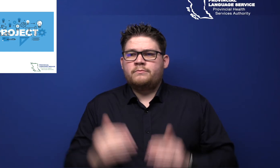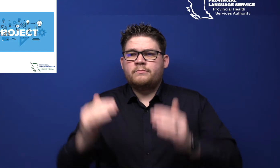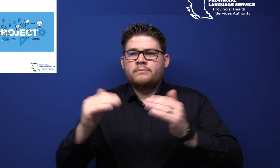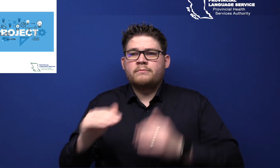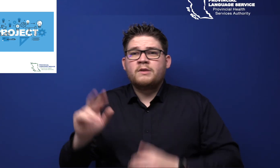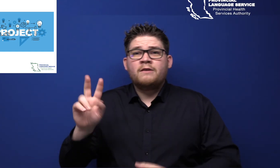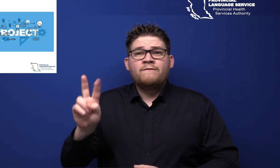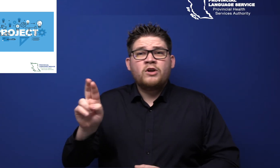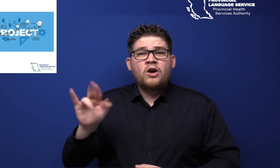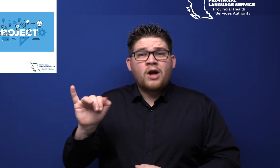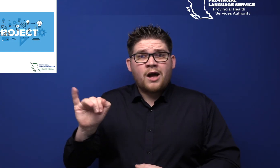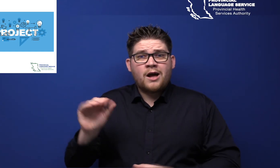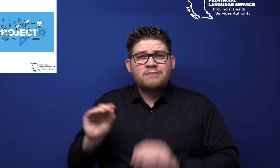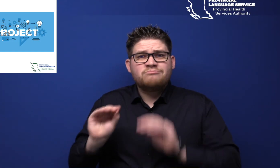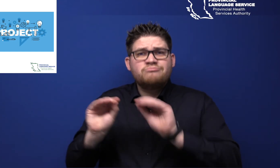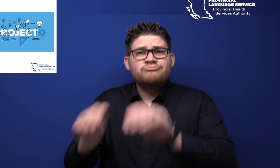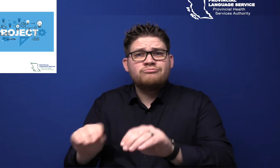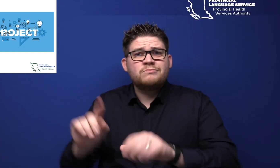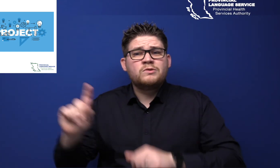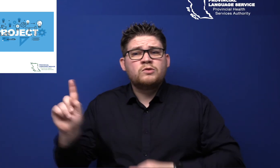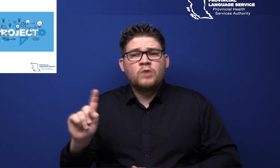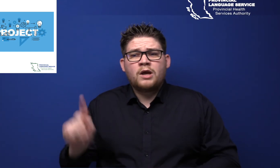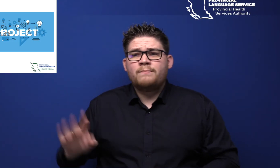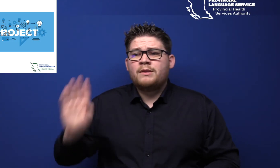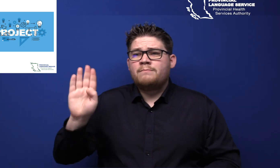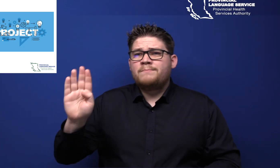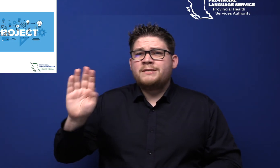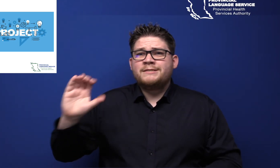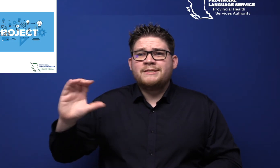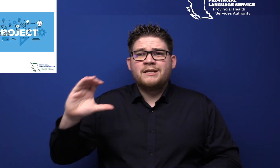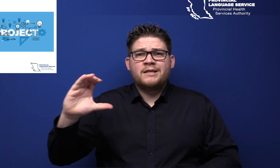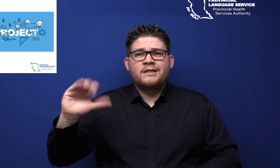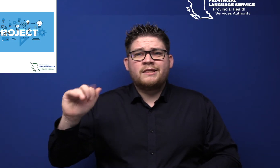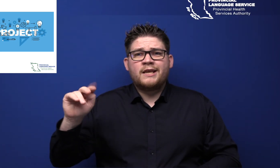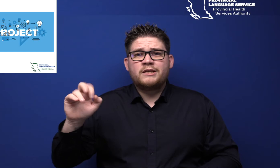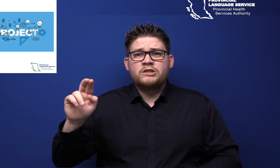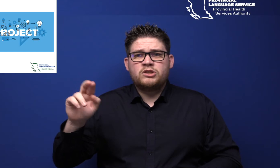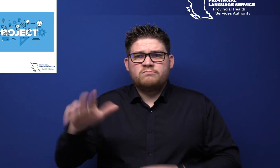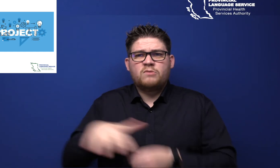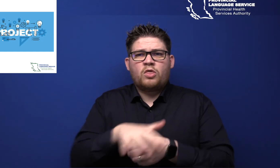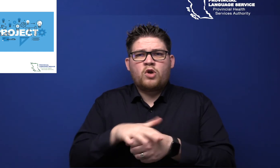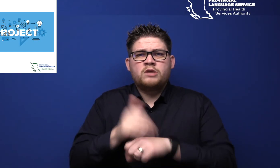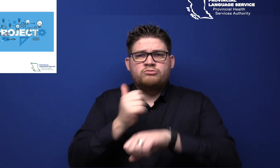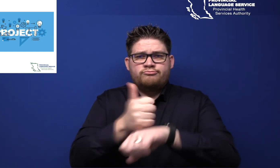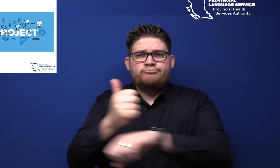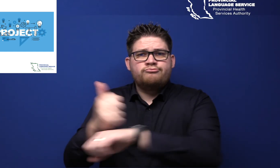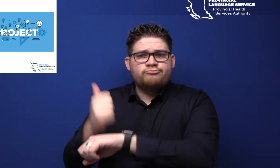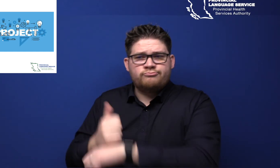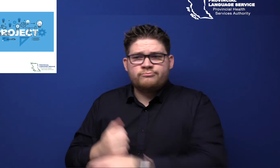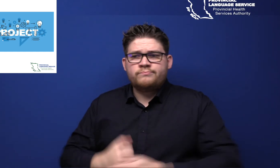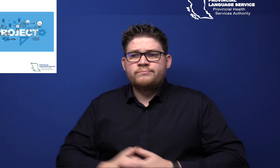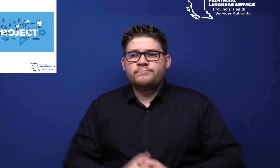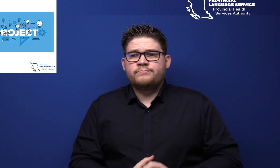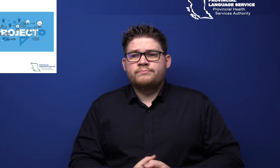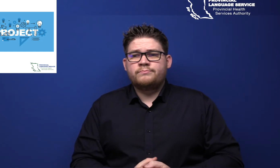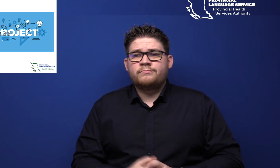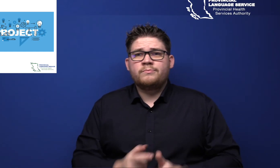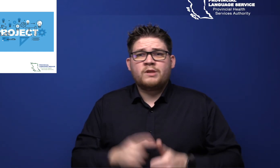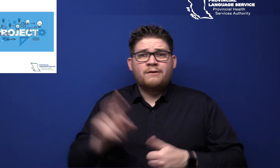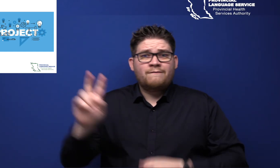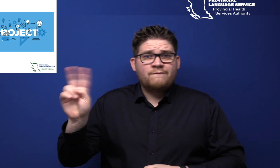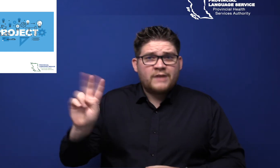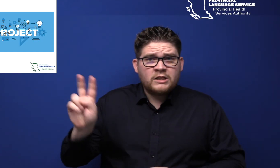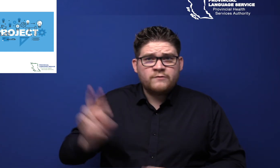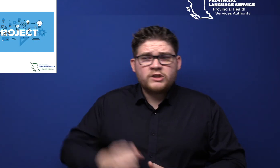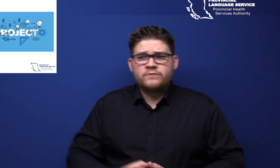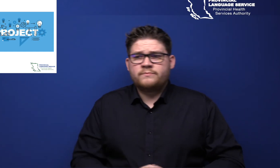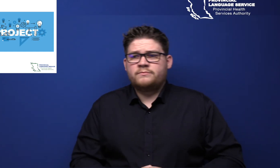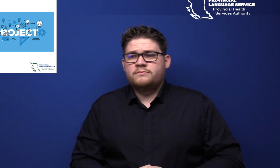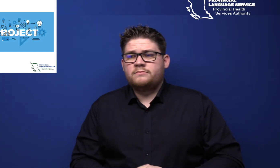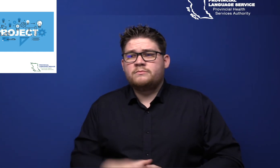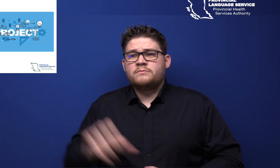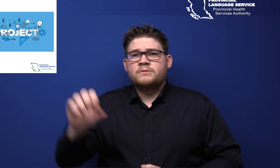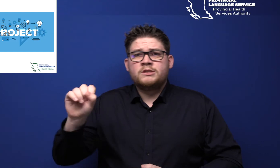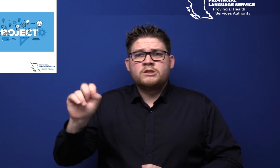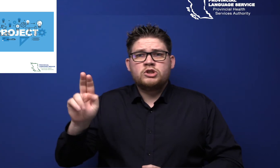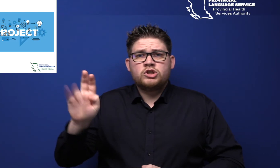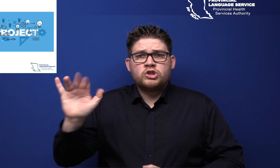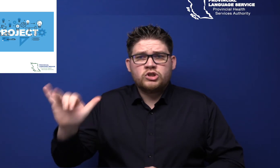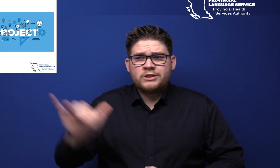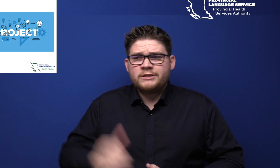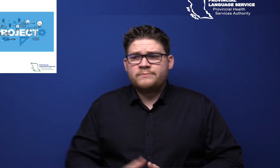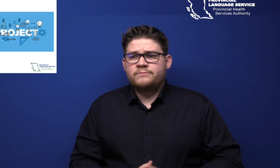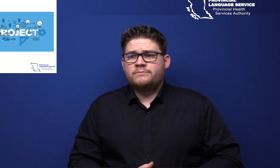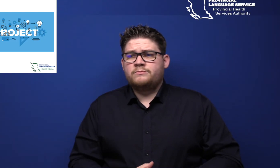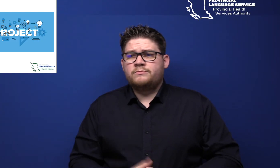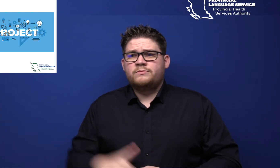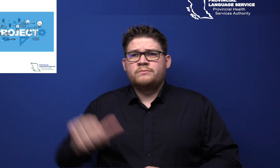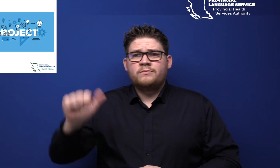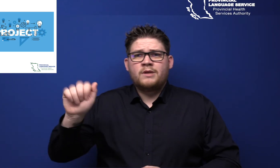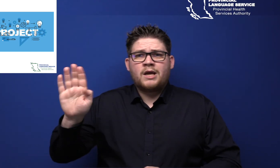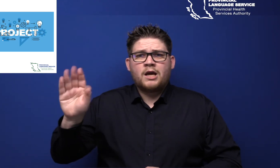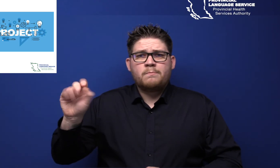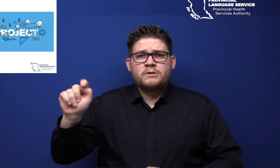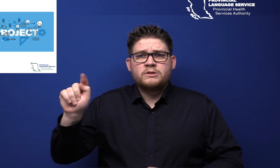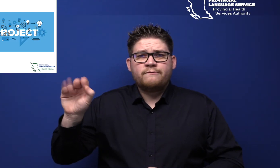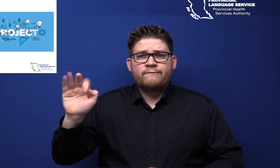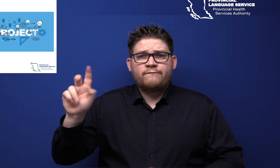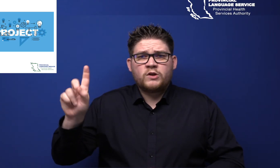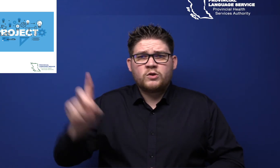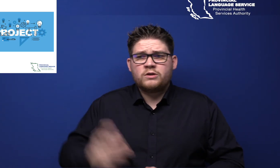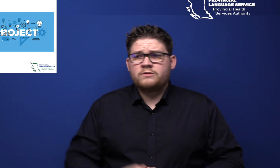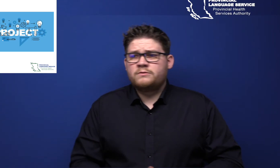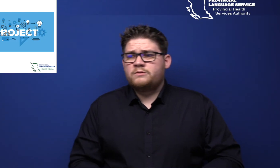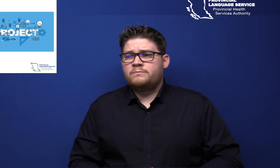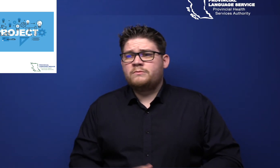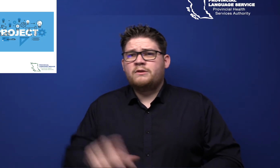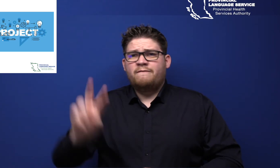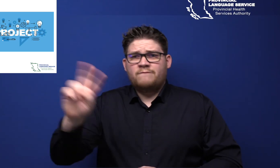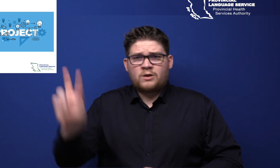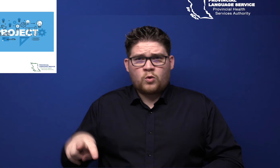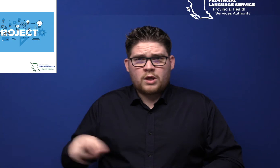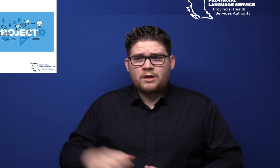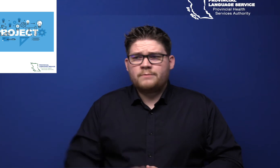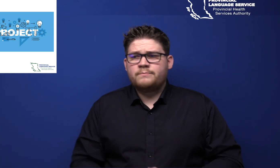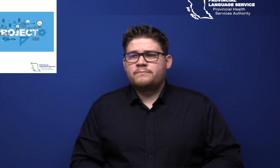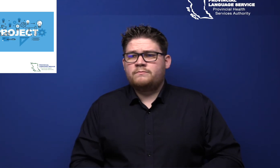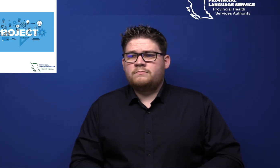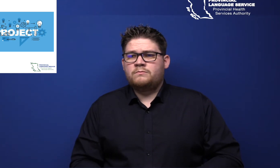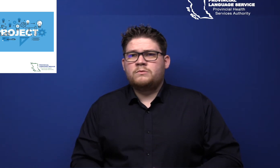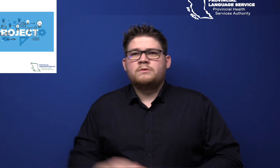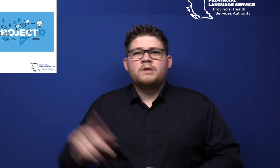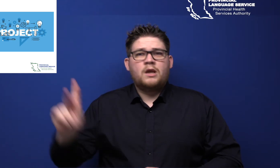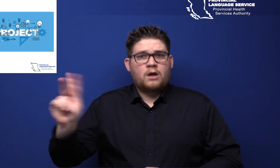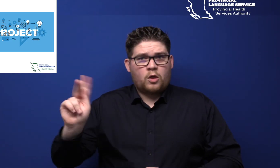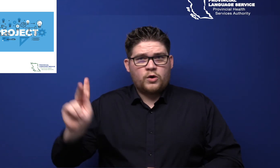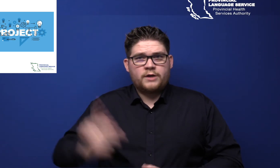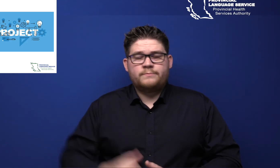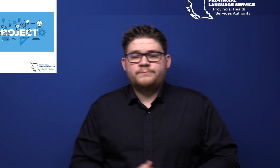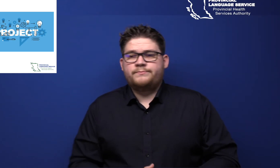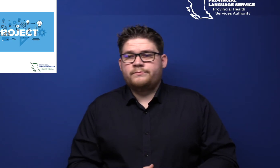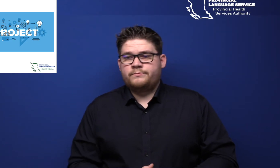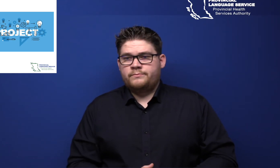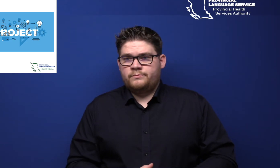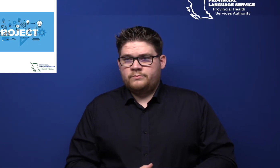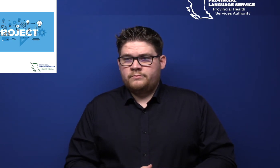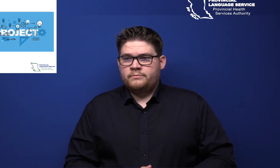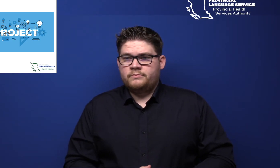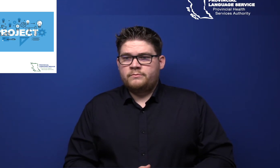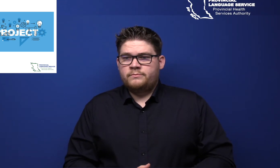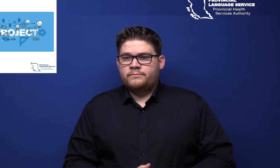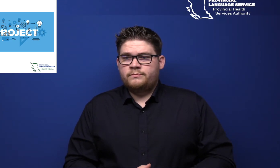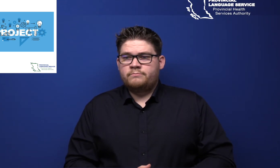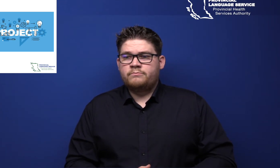VRI HAS ALSO BEEN SET UP IN BC CANCER LOCATIONS IN THE VANCOUVER, SURREY, ABBOTSFORD, VICTORIA AND KELOWNA LOCATIONS.